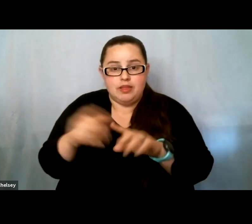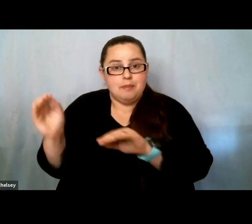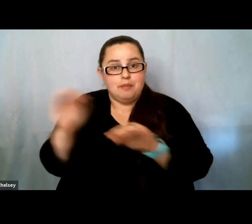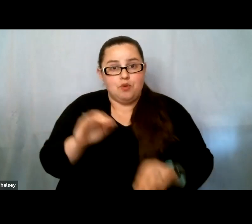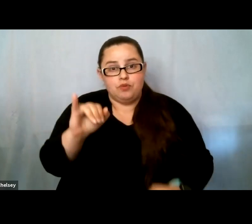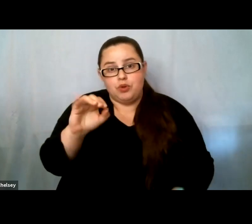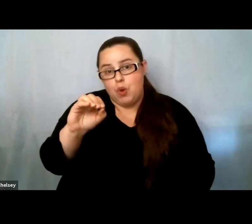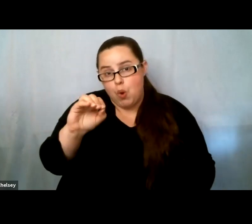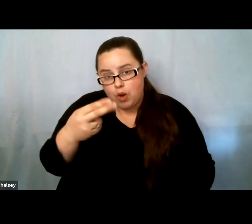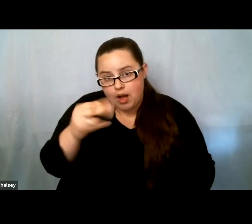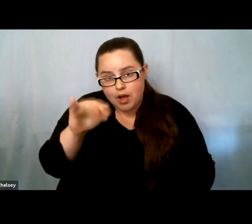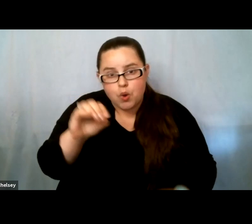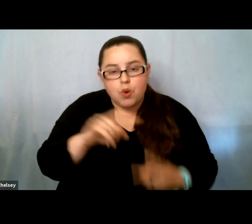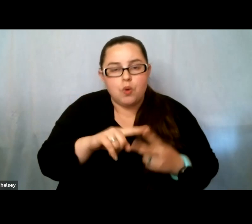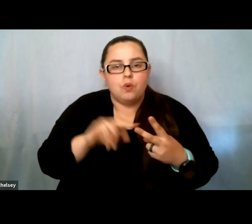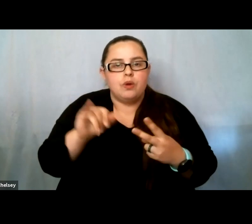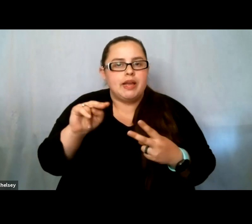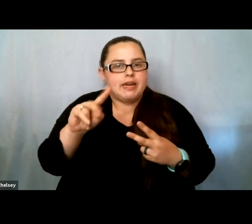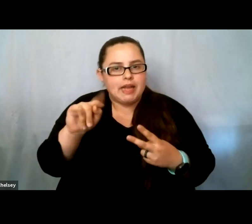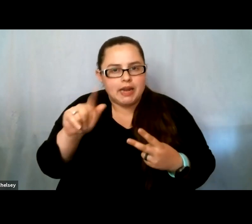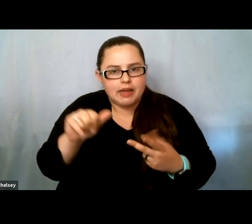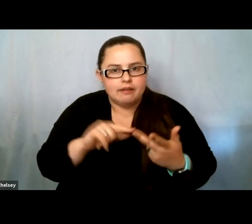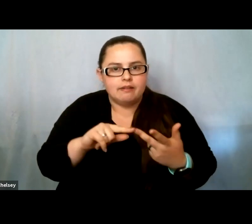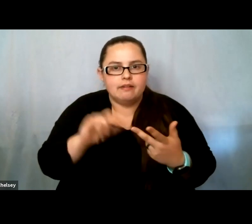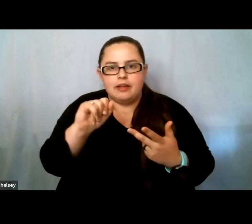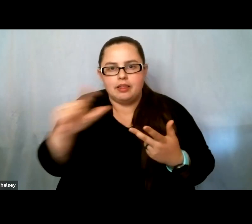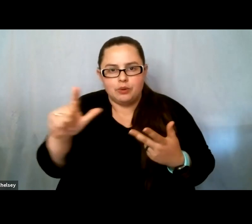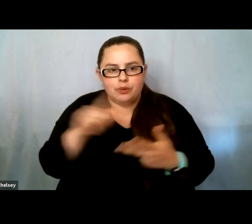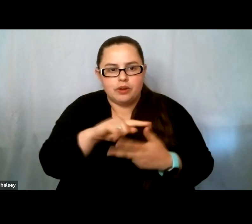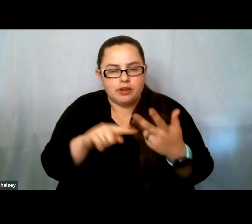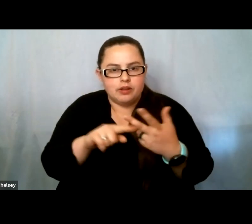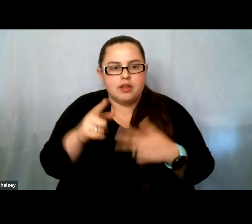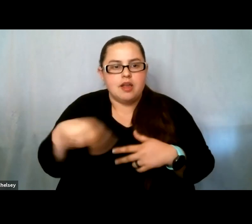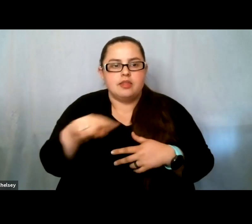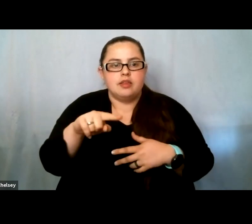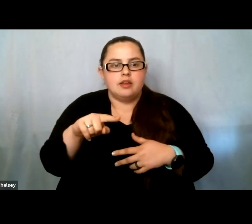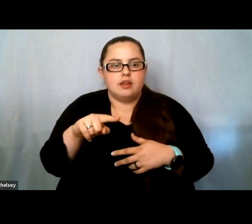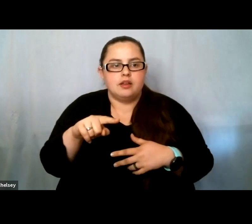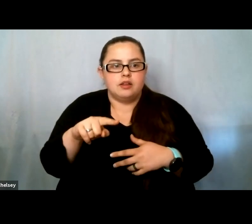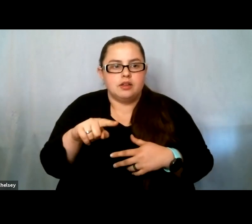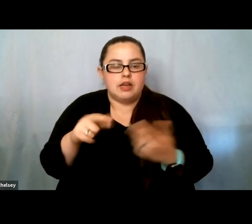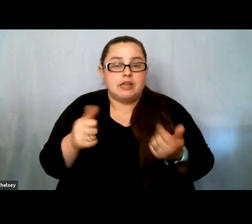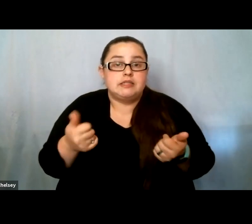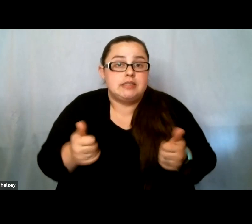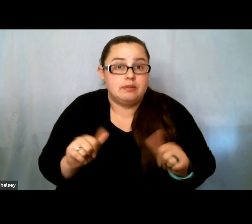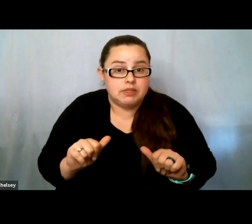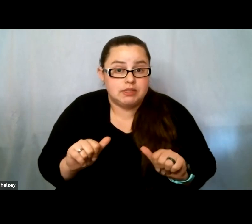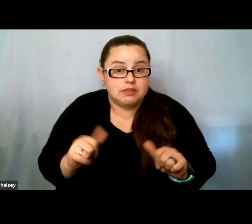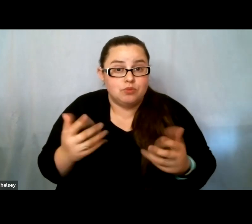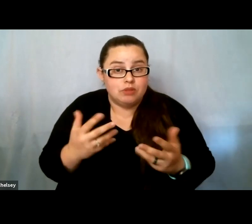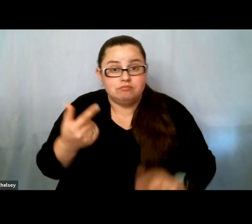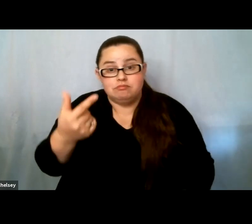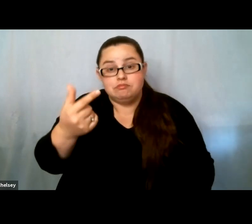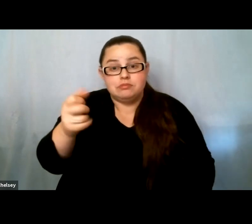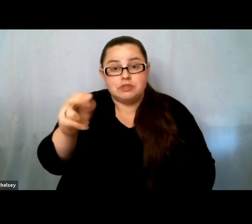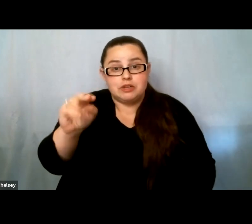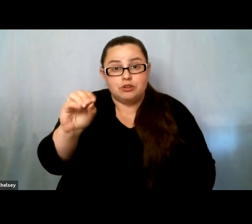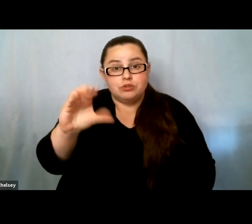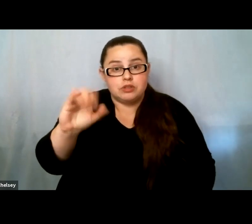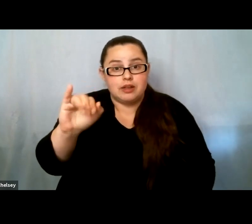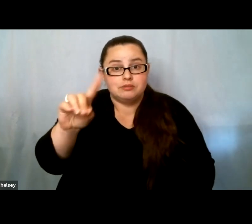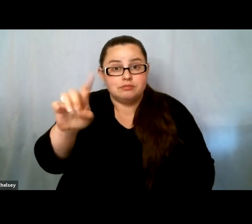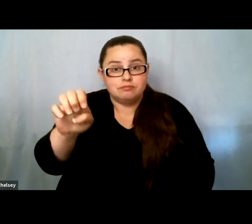and Indiana in Illinois, is they committed? They attempted genocide. That's what they